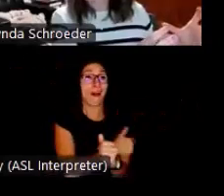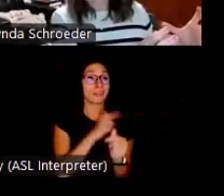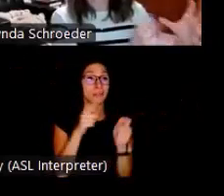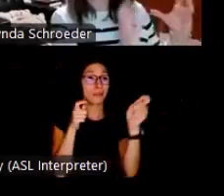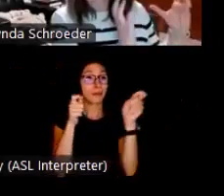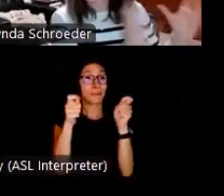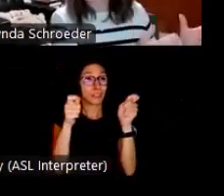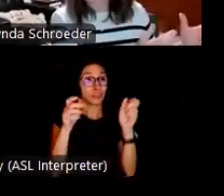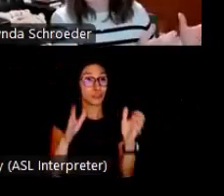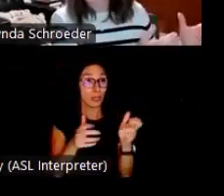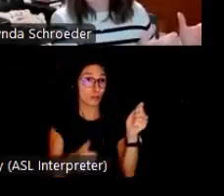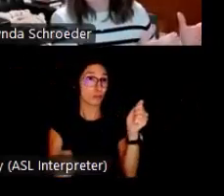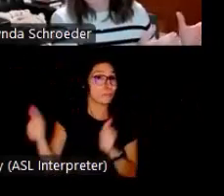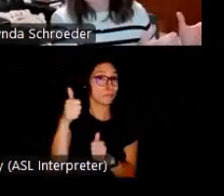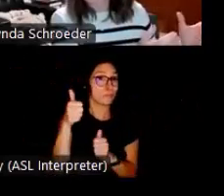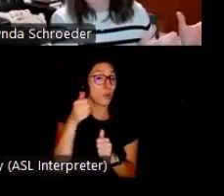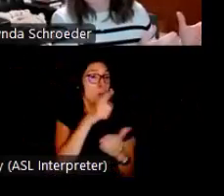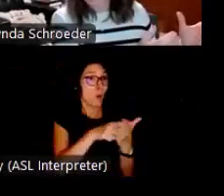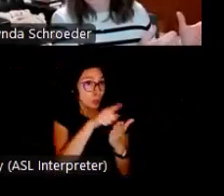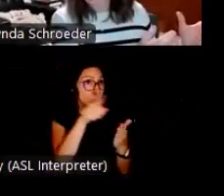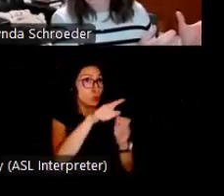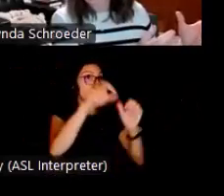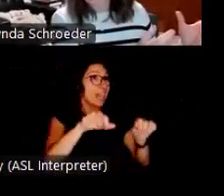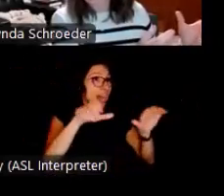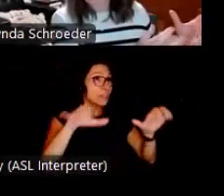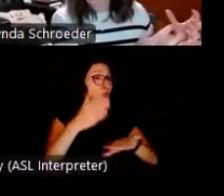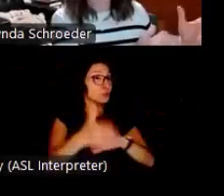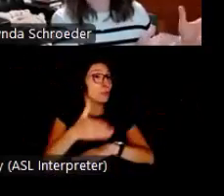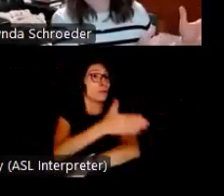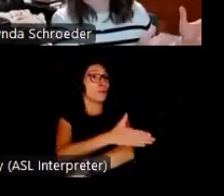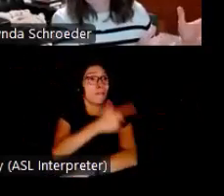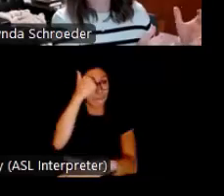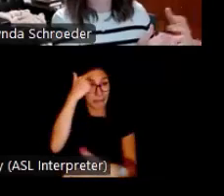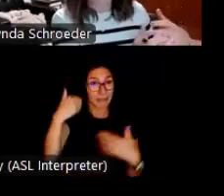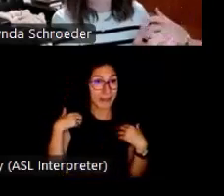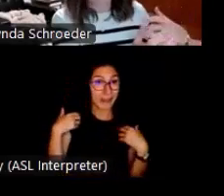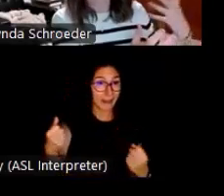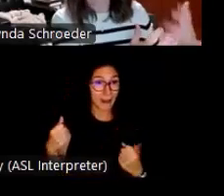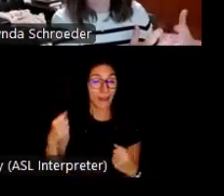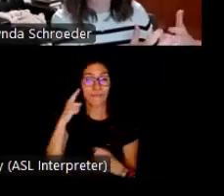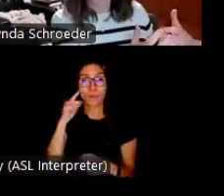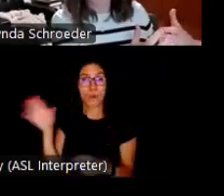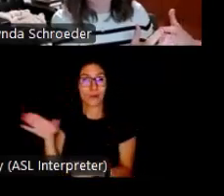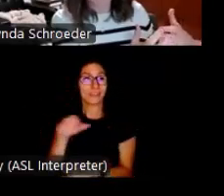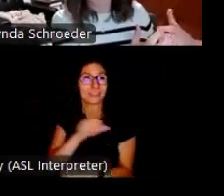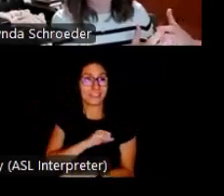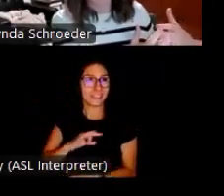to improve mental health and wellness of your staff, clinicians, everything from frontline staff to those